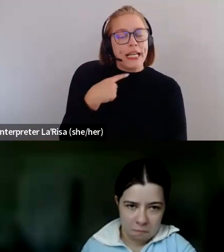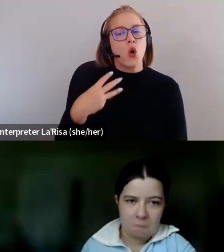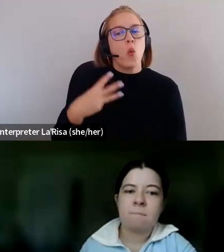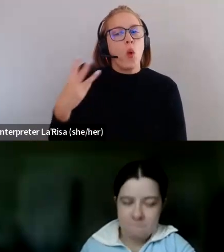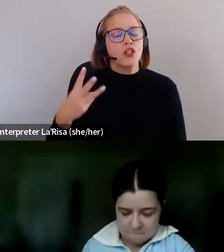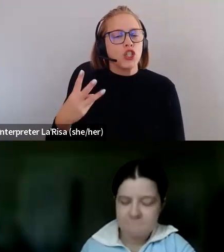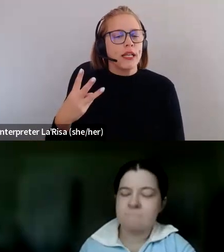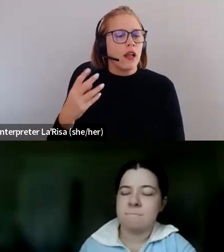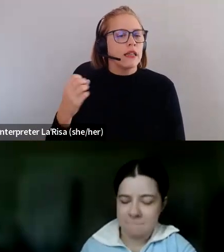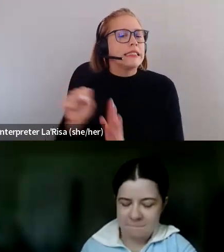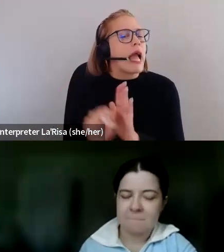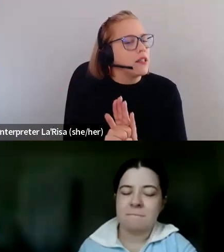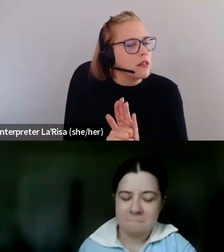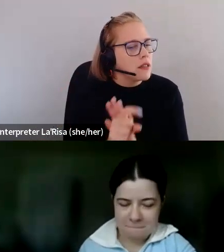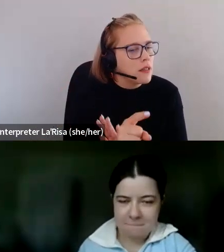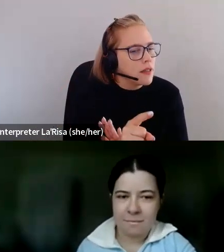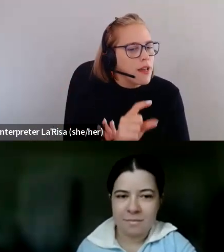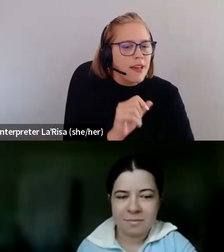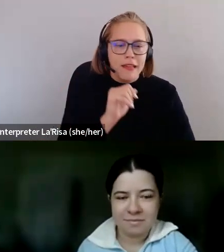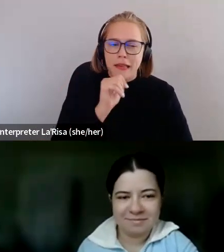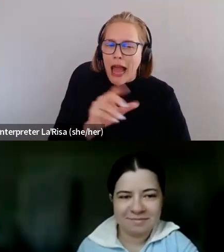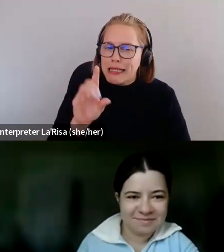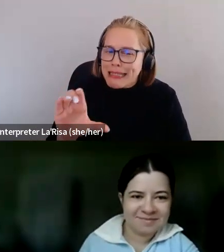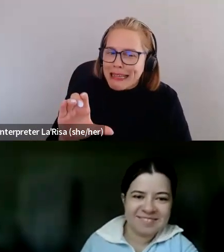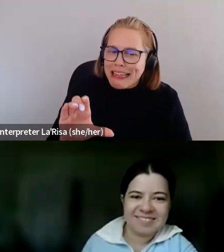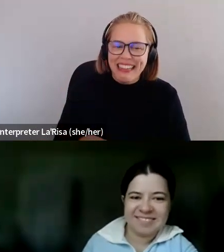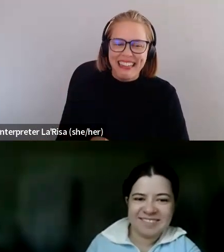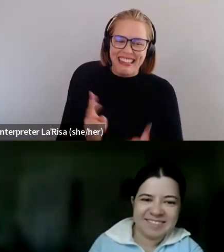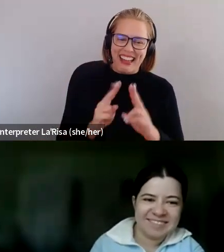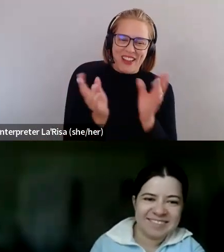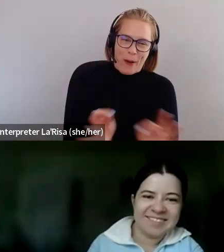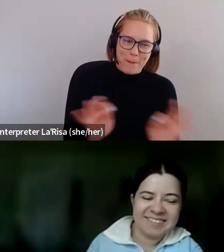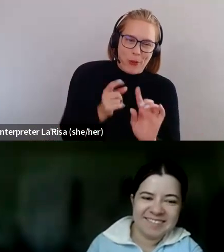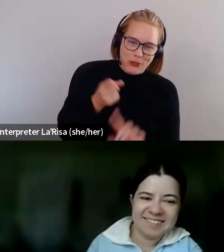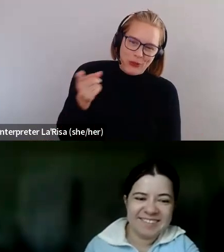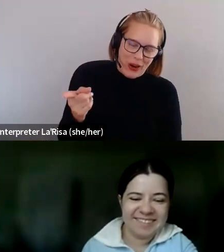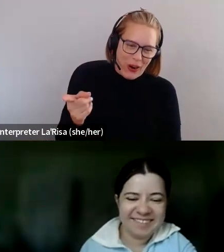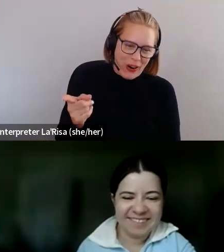I know a young woman from Vancouver Washington and every time